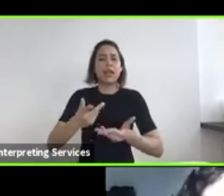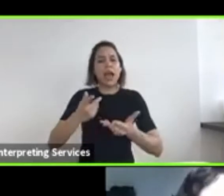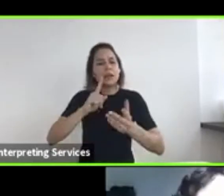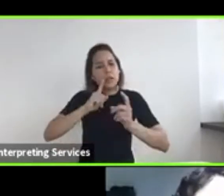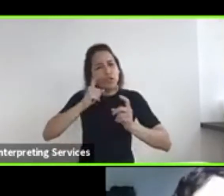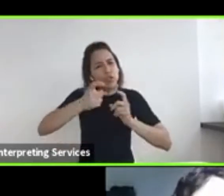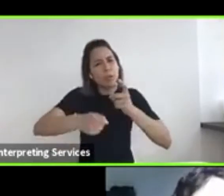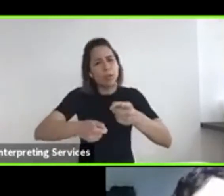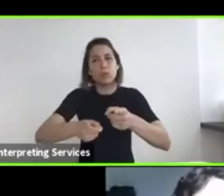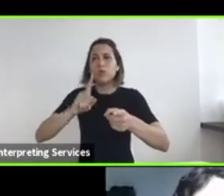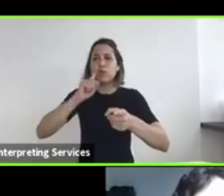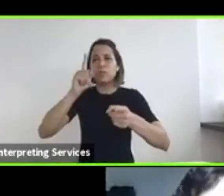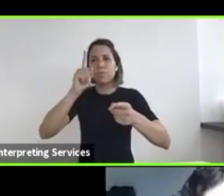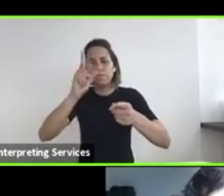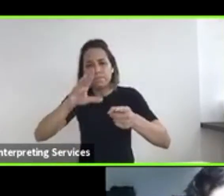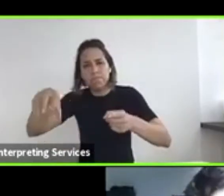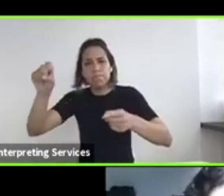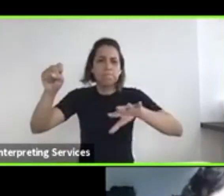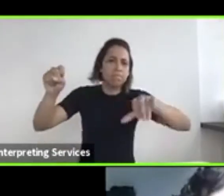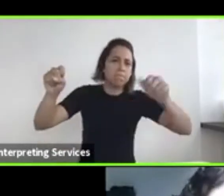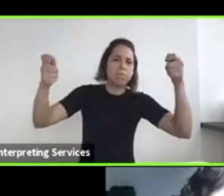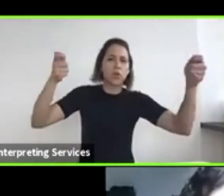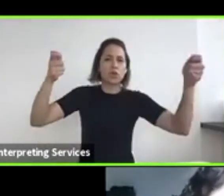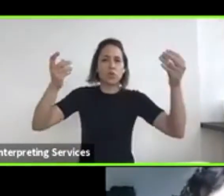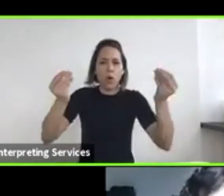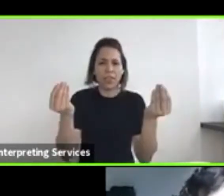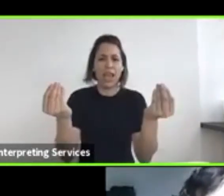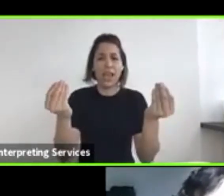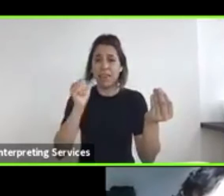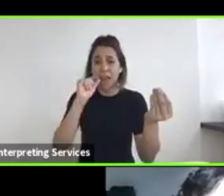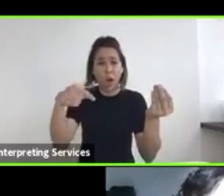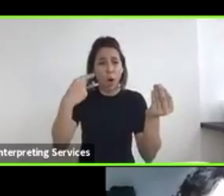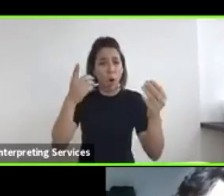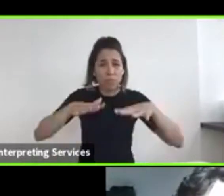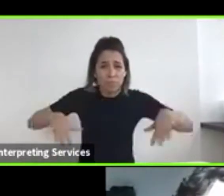OF LAND, OF TERRITORIES, NOT ONLY TERRITORIES OF LAND AND WATER, BUT TERRITORIES